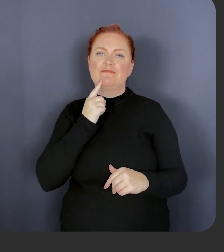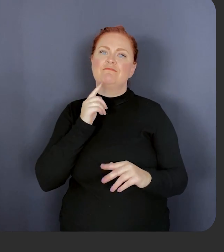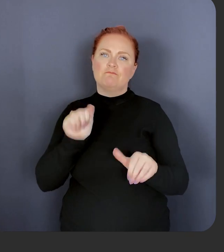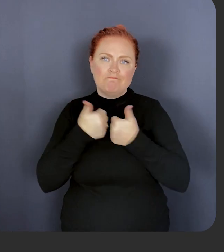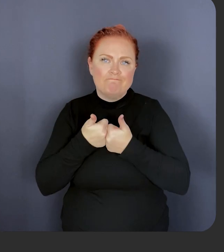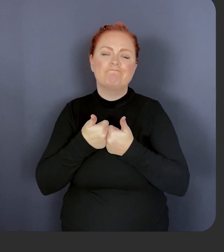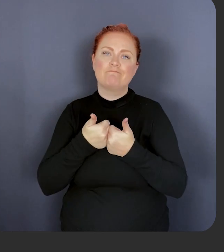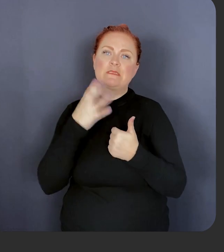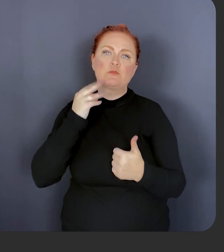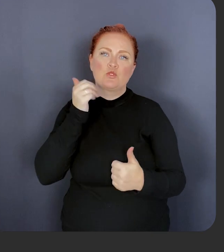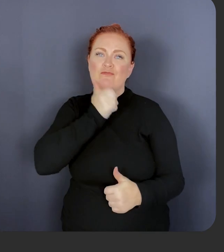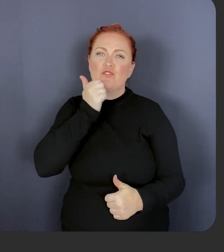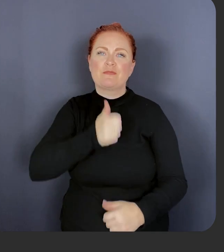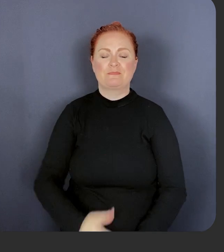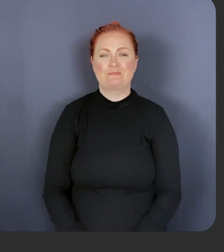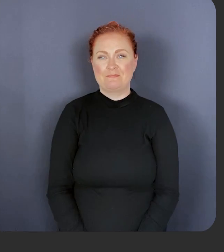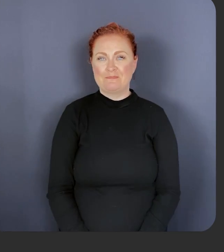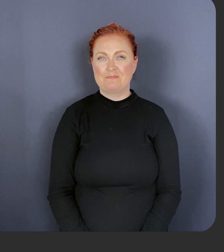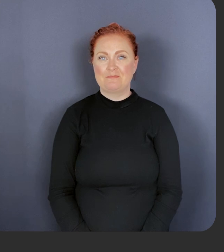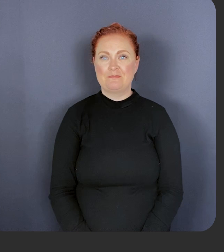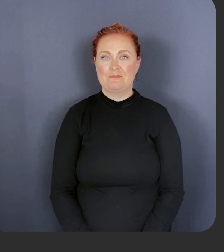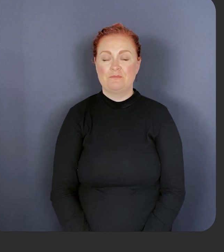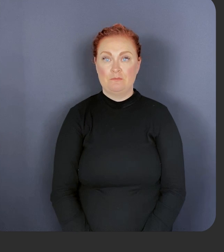experiencing significant difficulties.